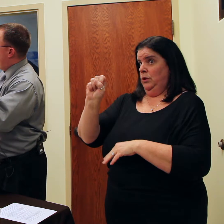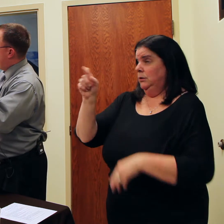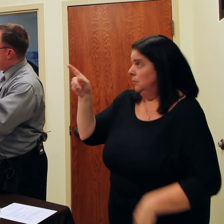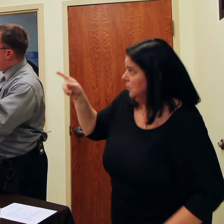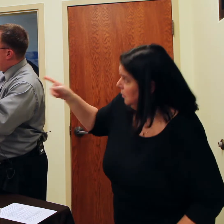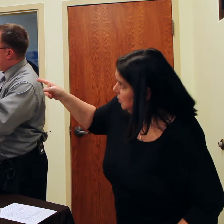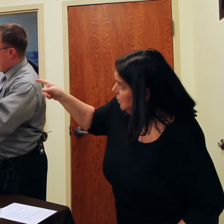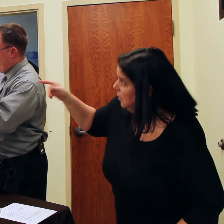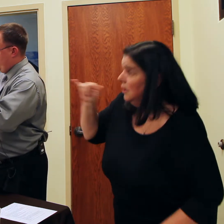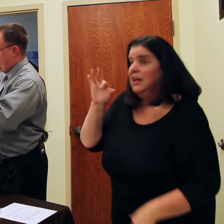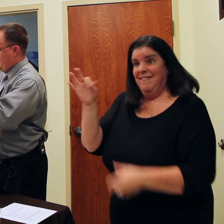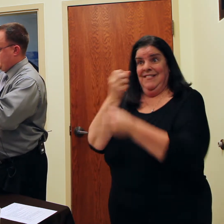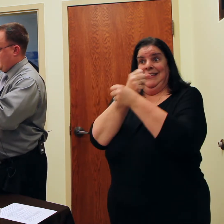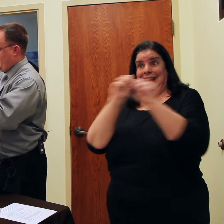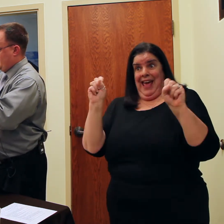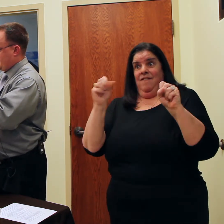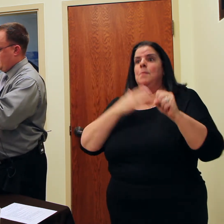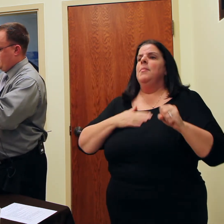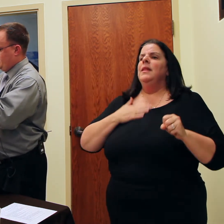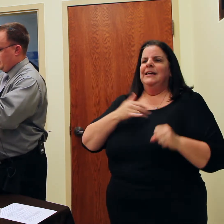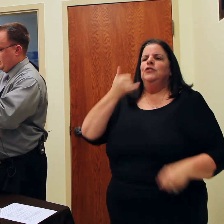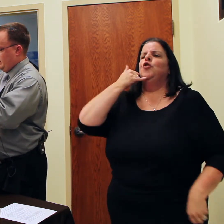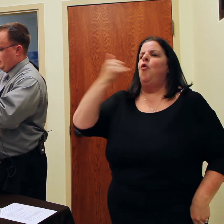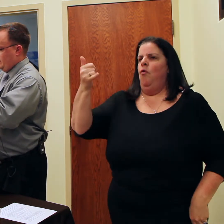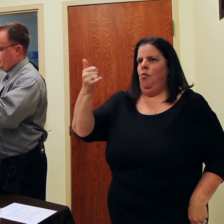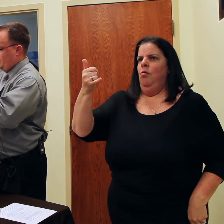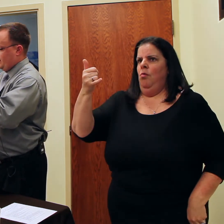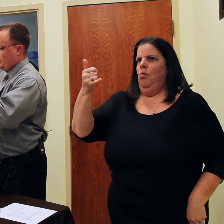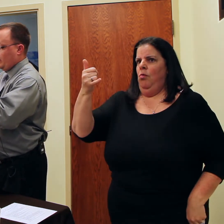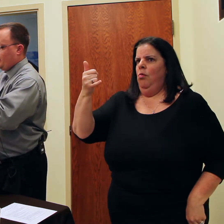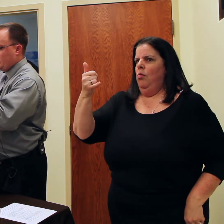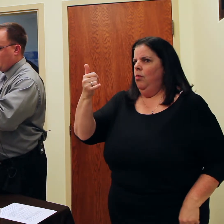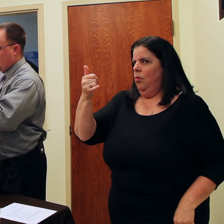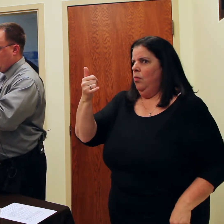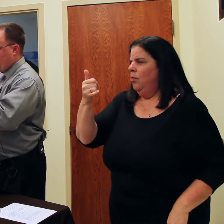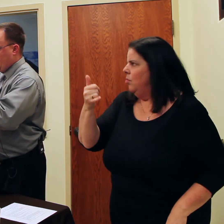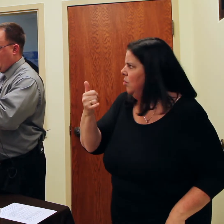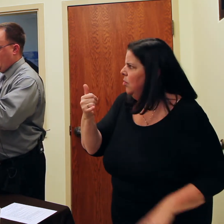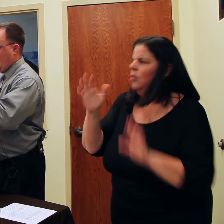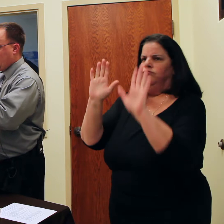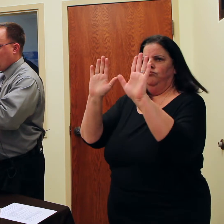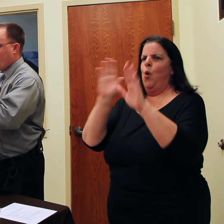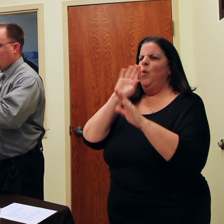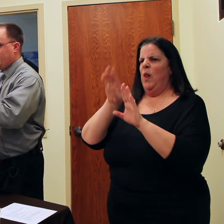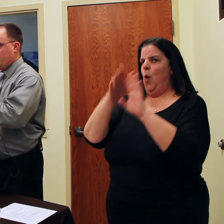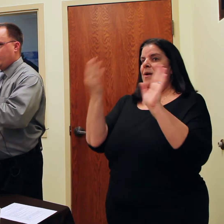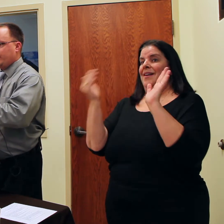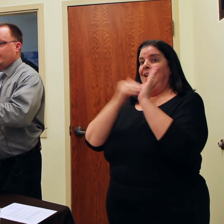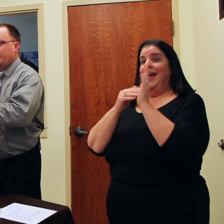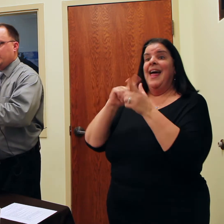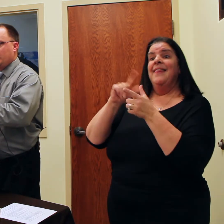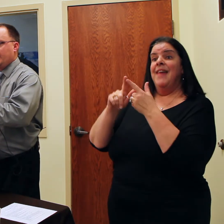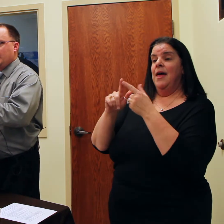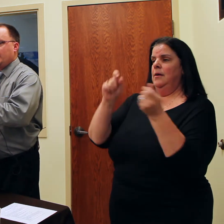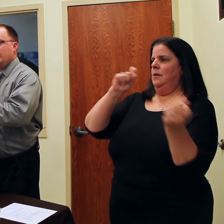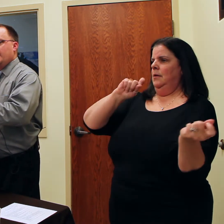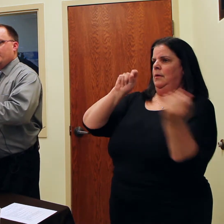If it's safe to do so, please make a voice call. Oops, I'm gonna open that back up. Then I can go back and forth from here on out